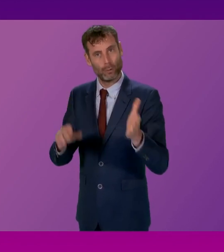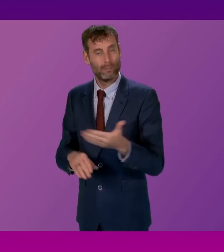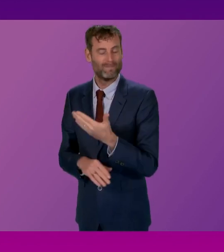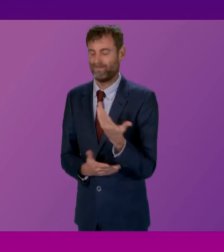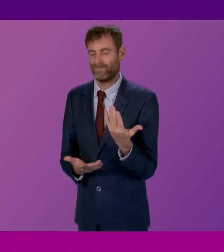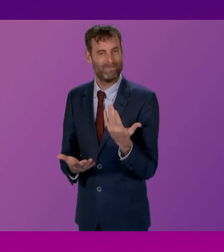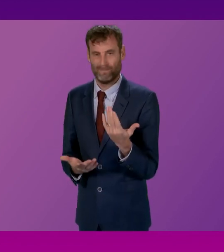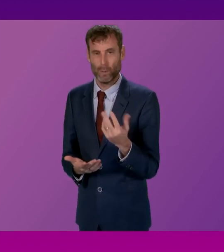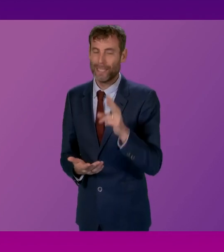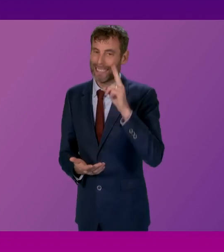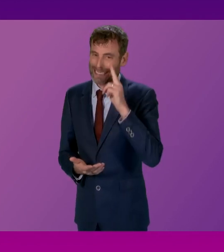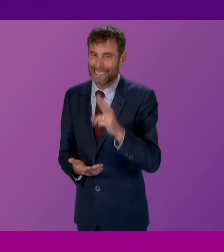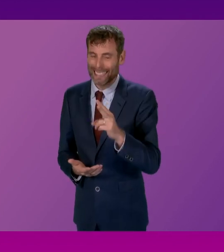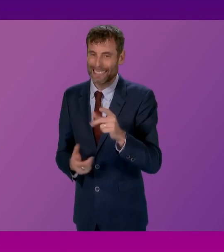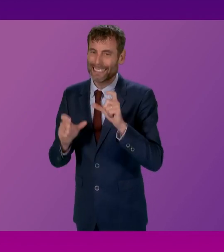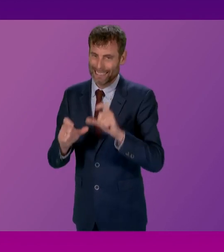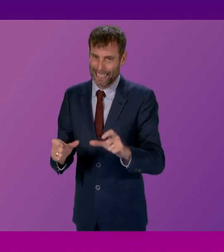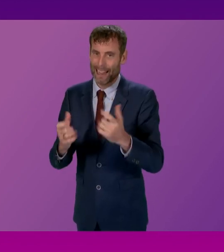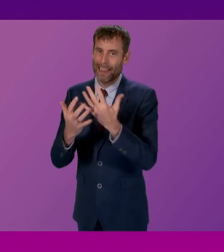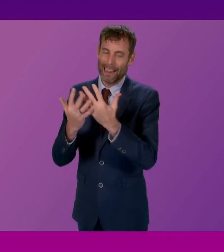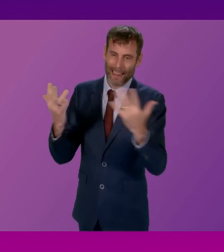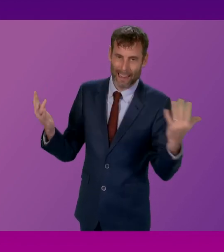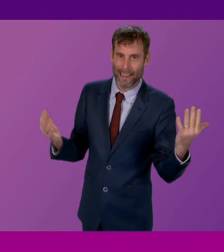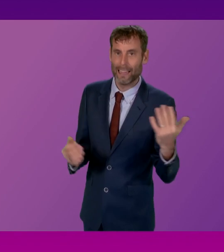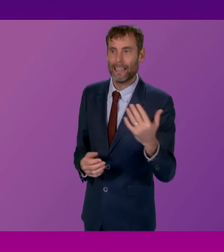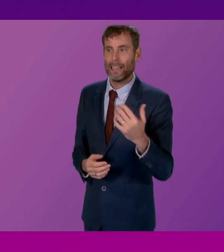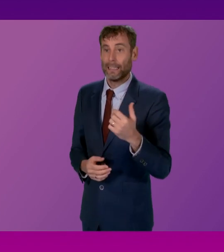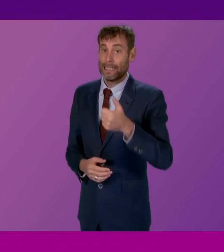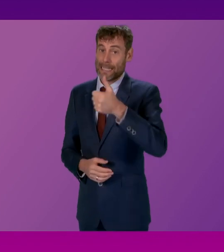of where we need to be with the 62-day standard.